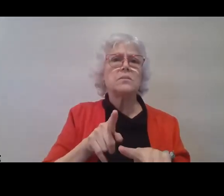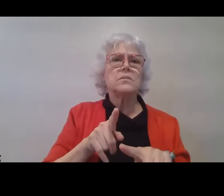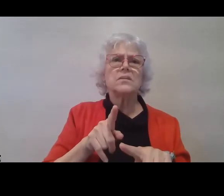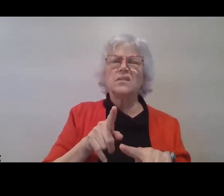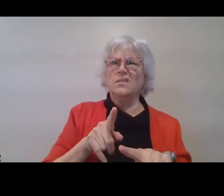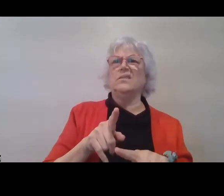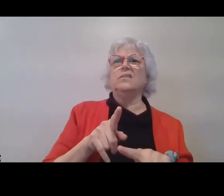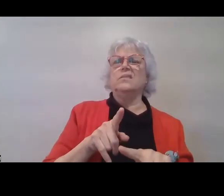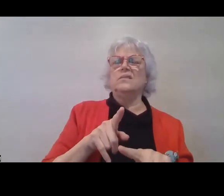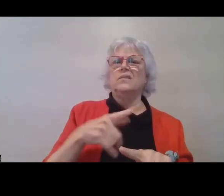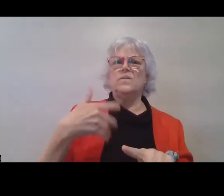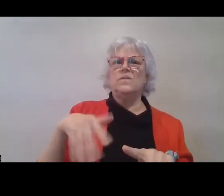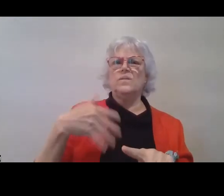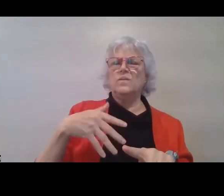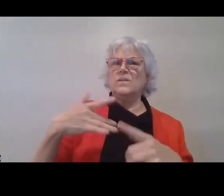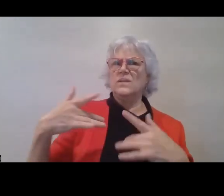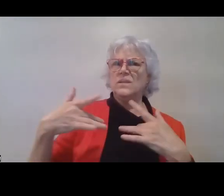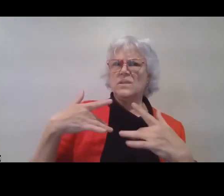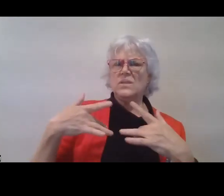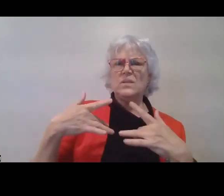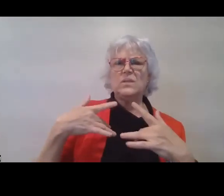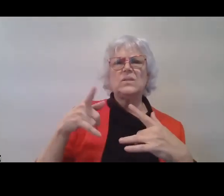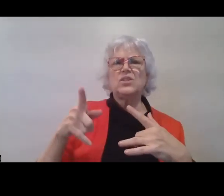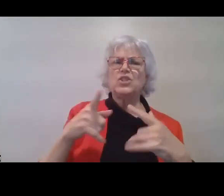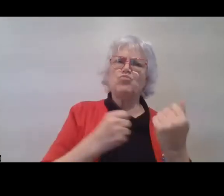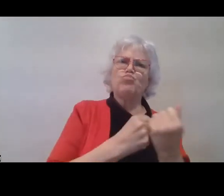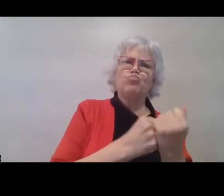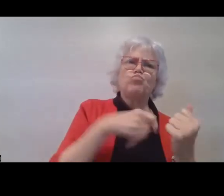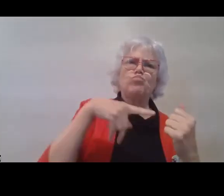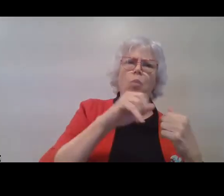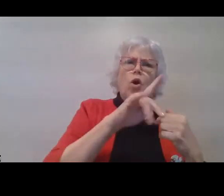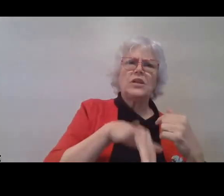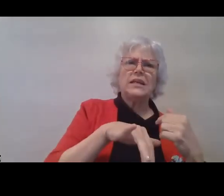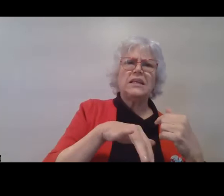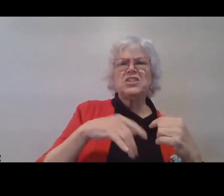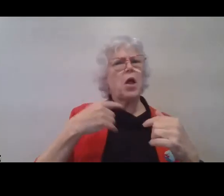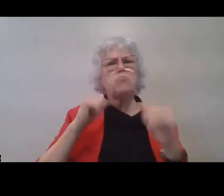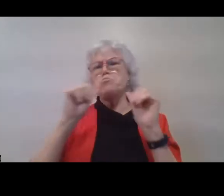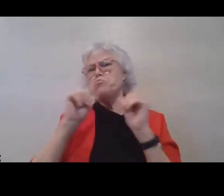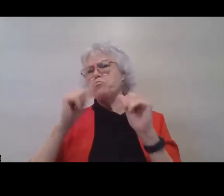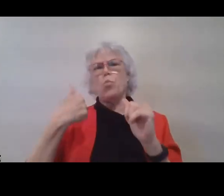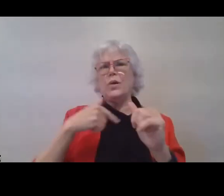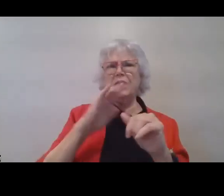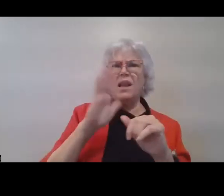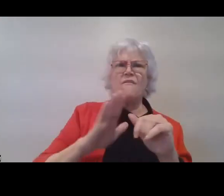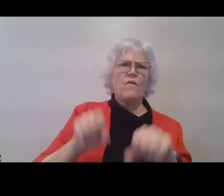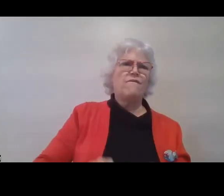She towed the party line and denied any and all human rights violations even though we know there are many occurring now.